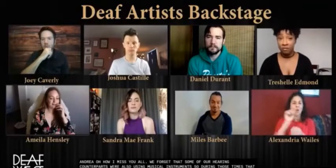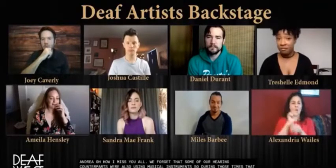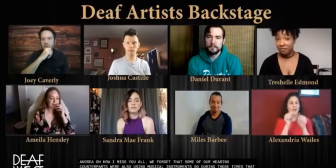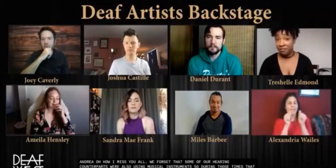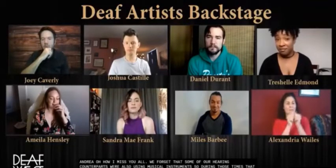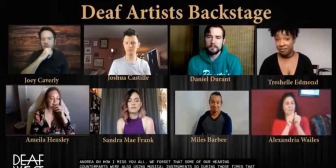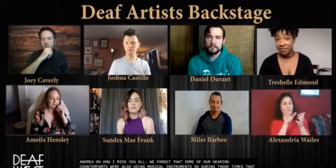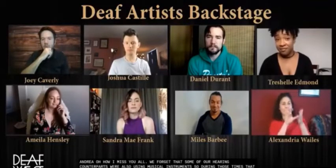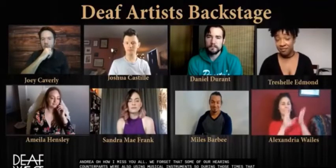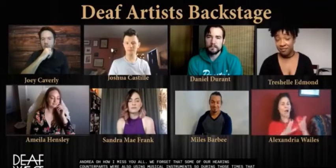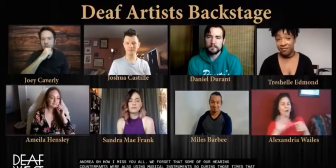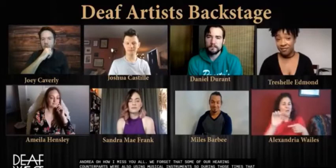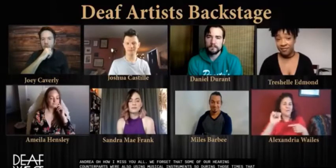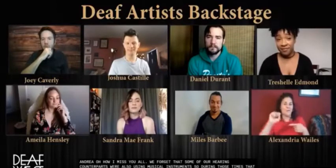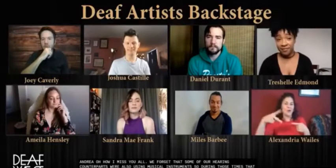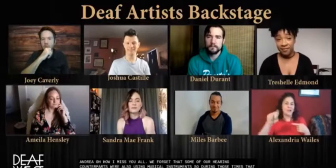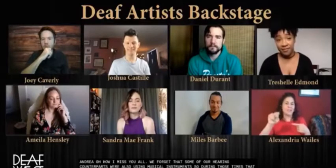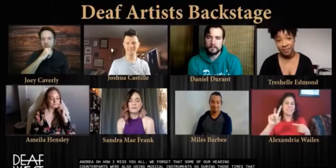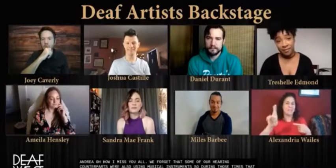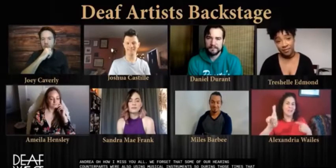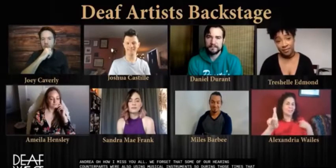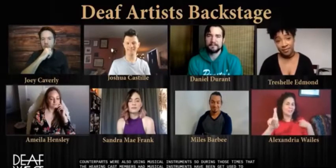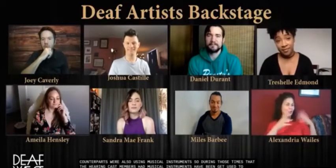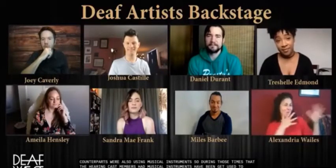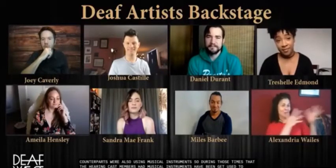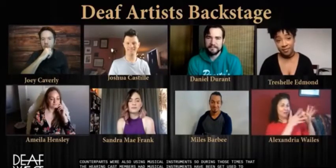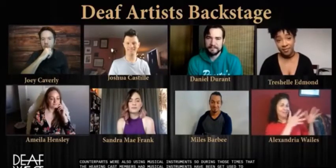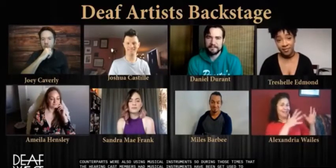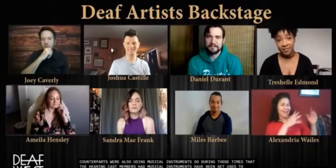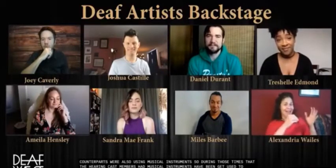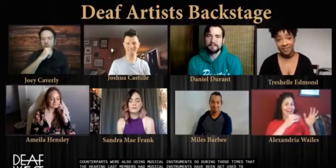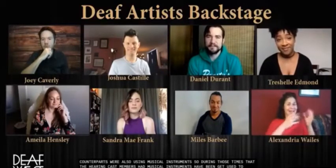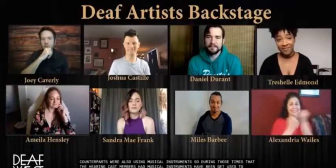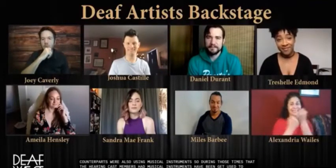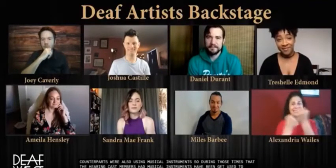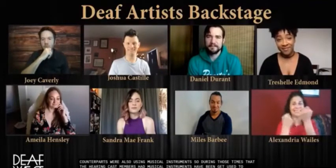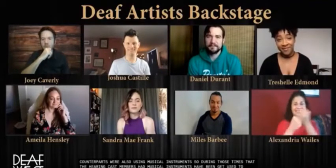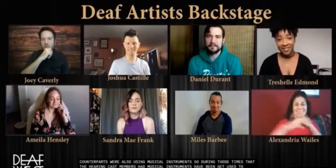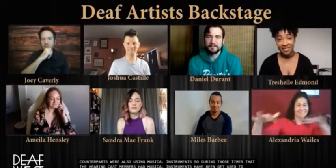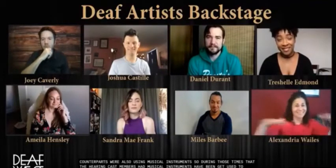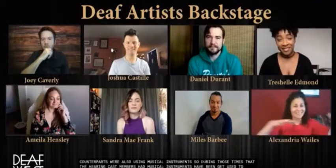And people who are not dancers, working with choreographers